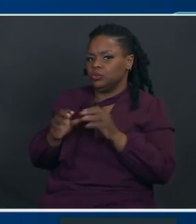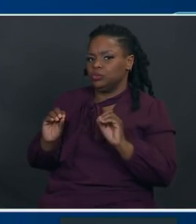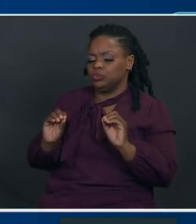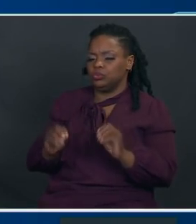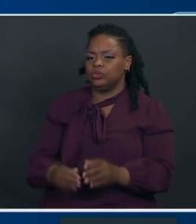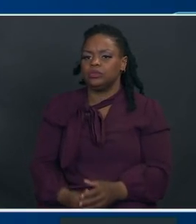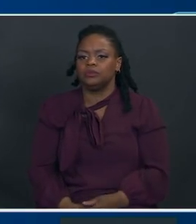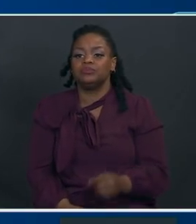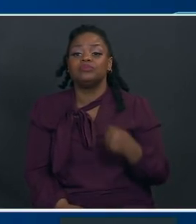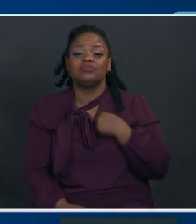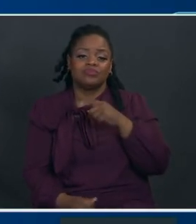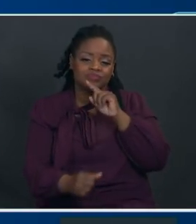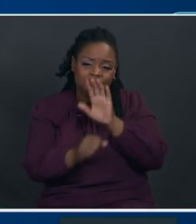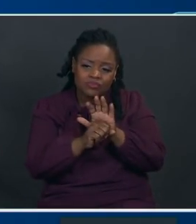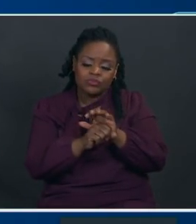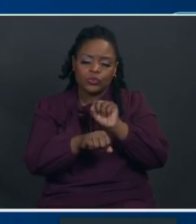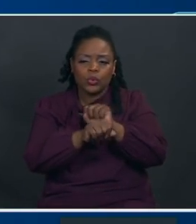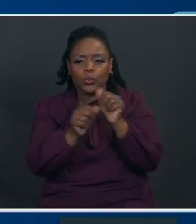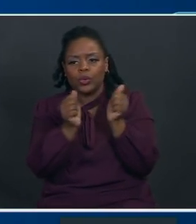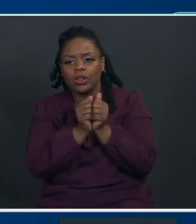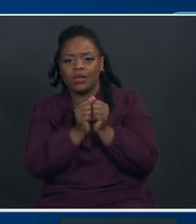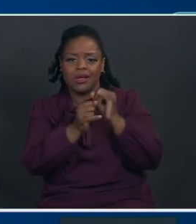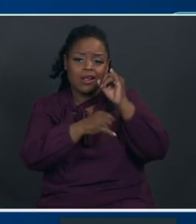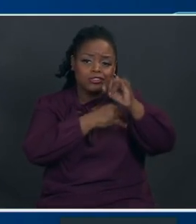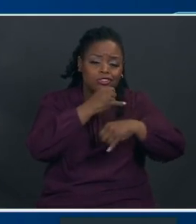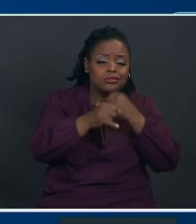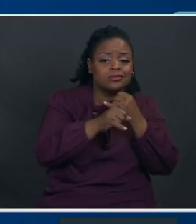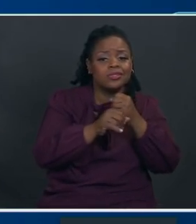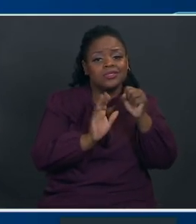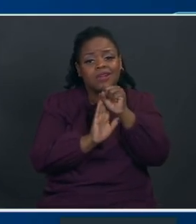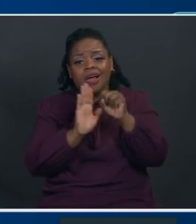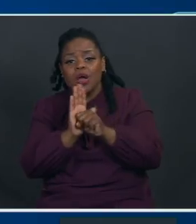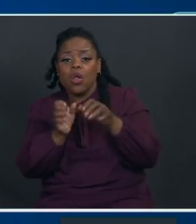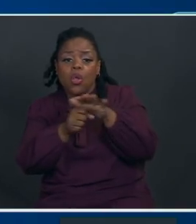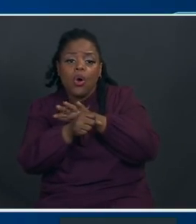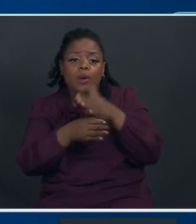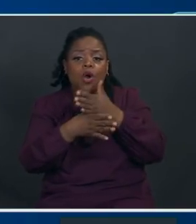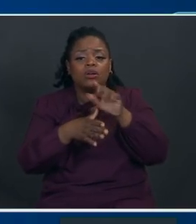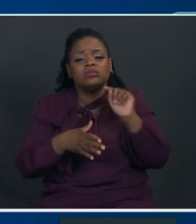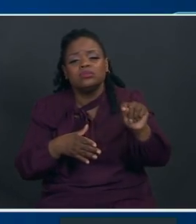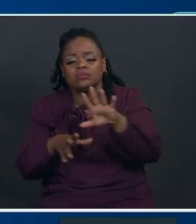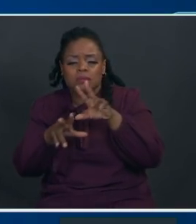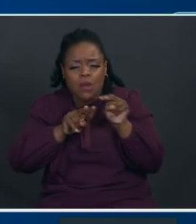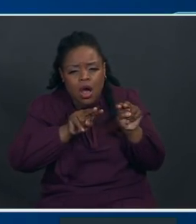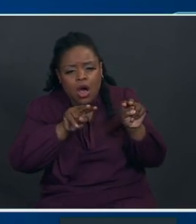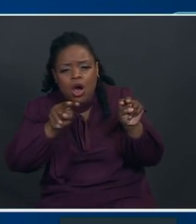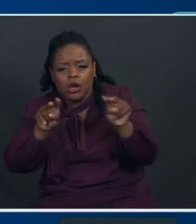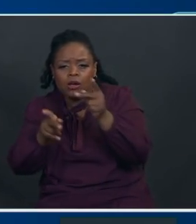and local partners and increasing surveillance to monitor the situation and share as soon as we learn more.